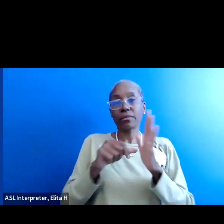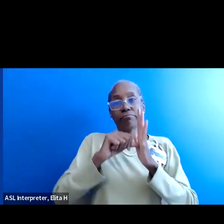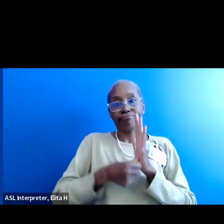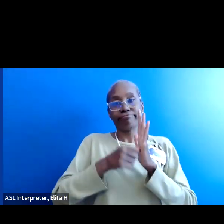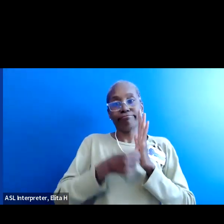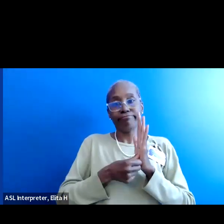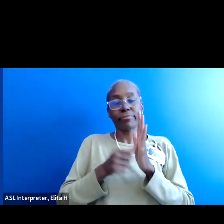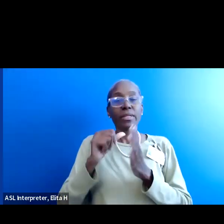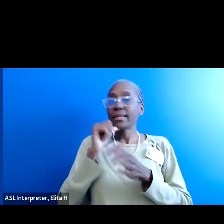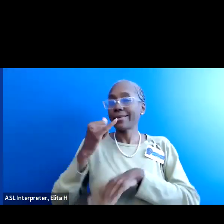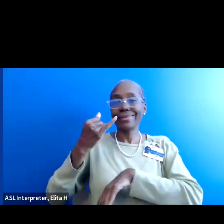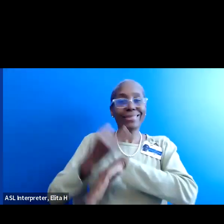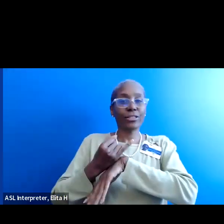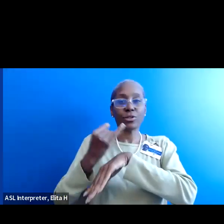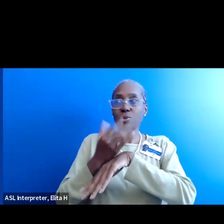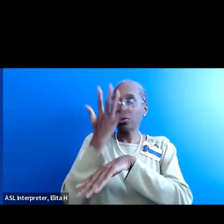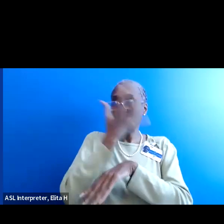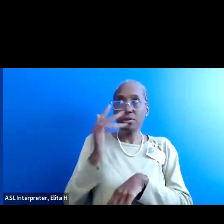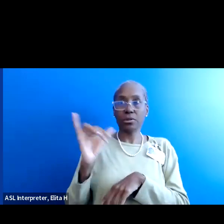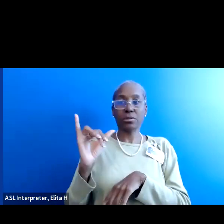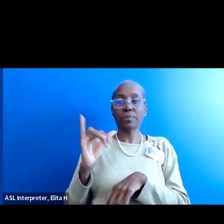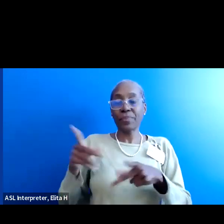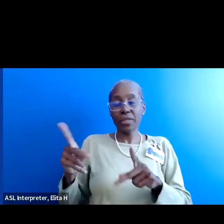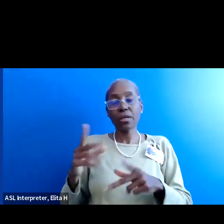institutional setting and allows the residents to use their personal